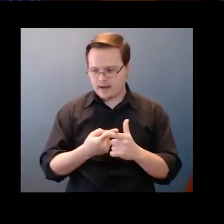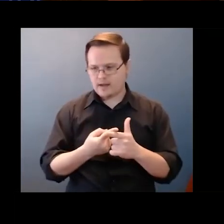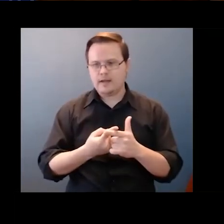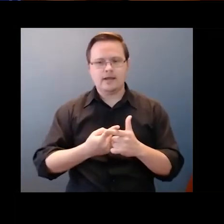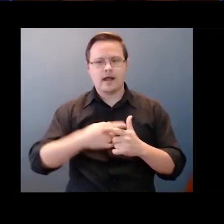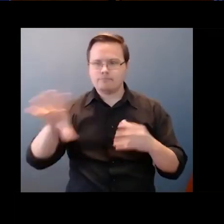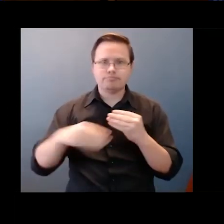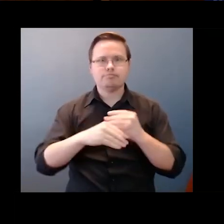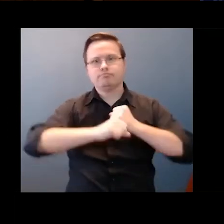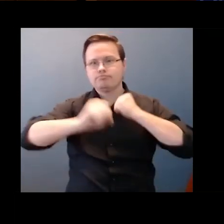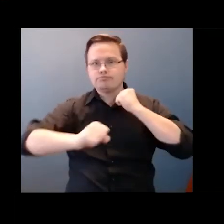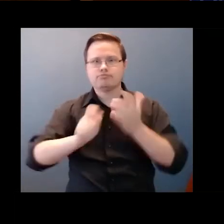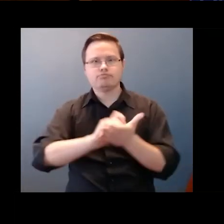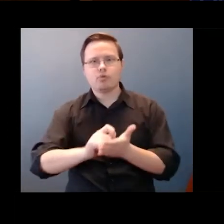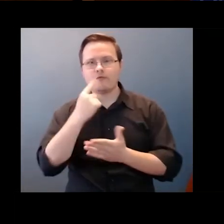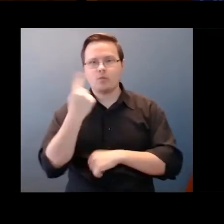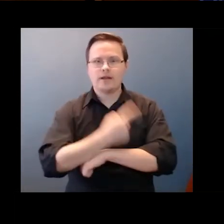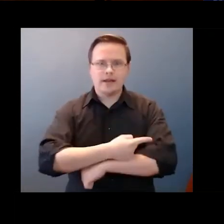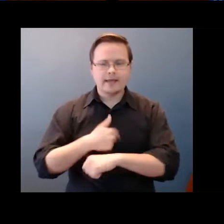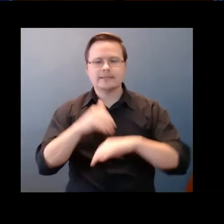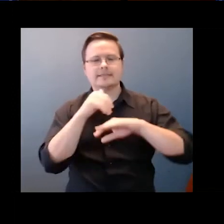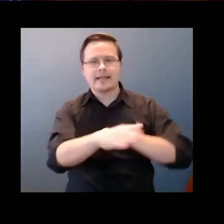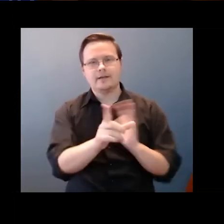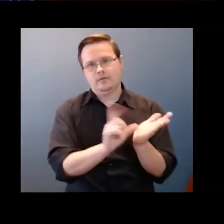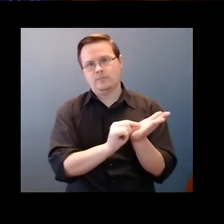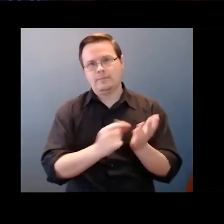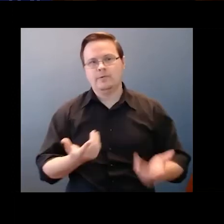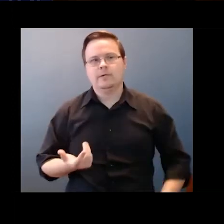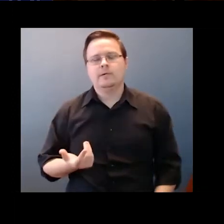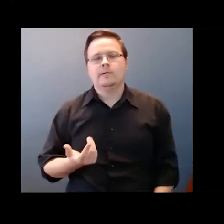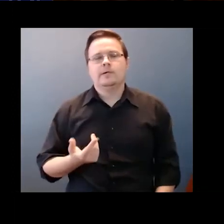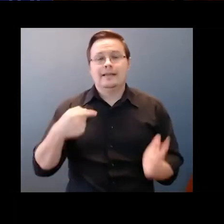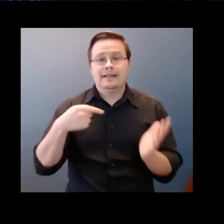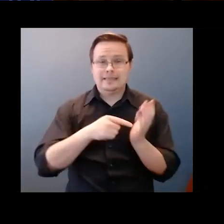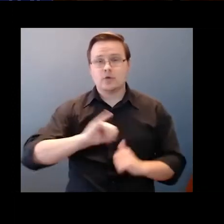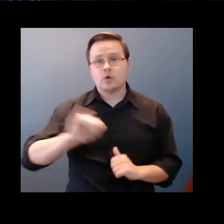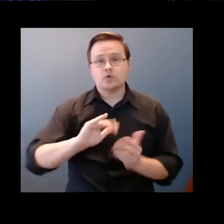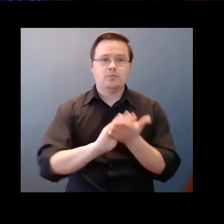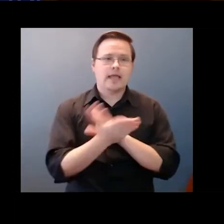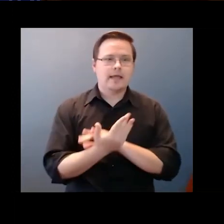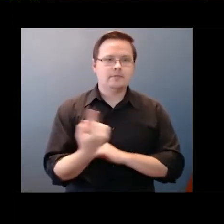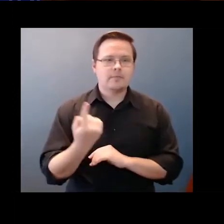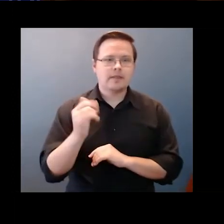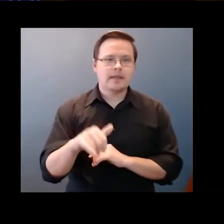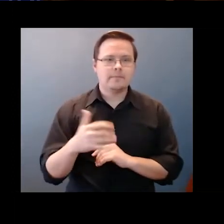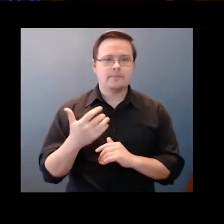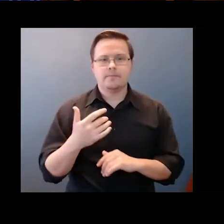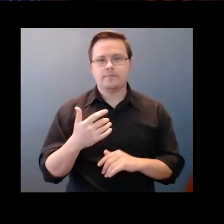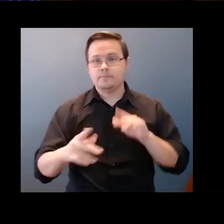like a day to submit to the newspaper. And this also became something that people who are working within the city who